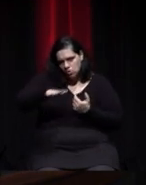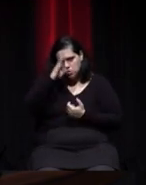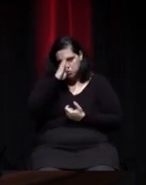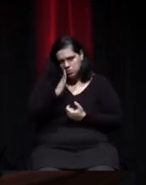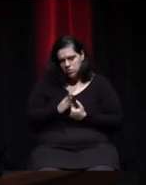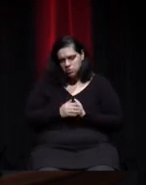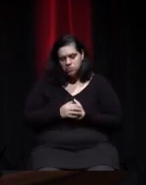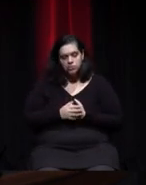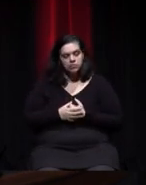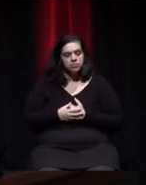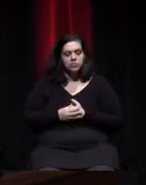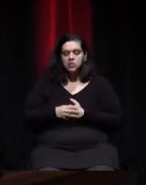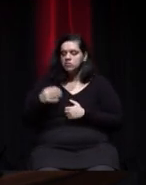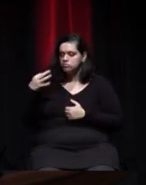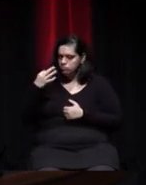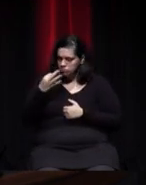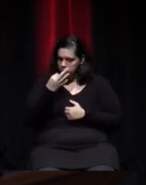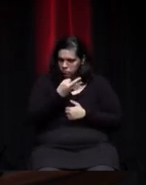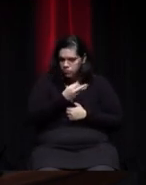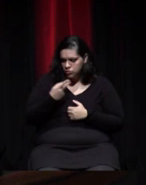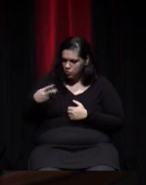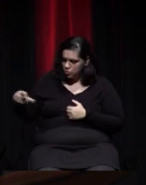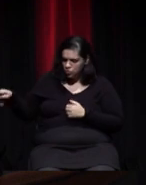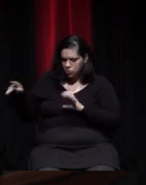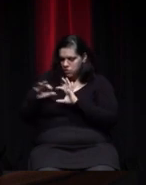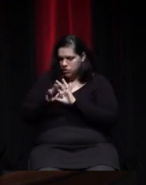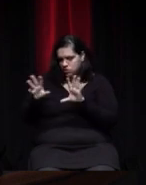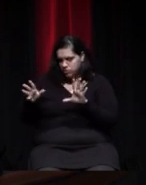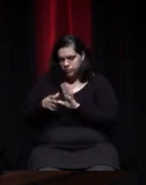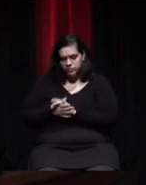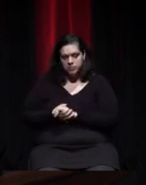But, of course, considerations are free. So we all hope.